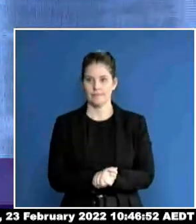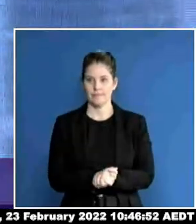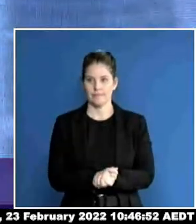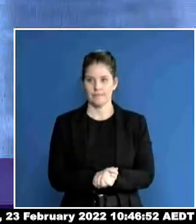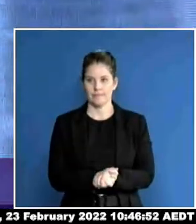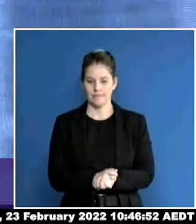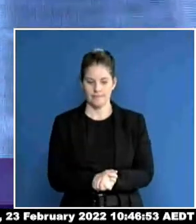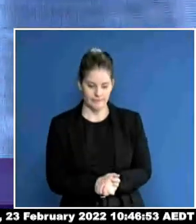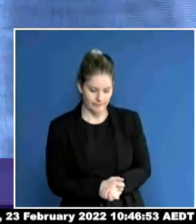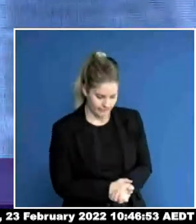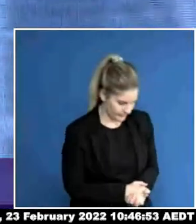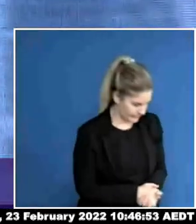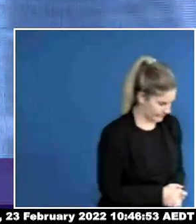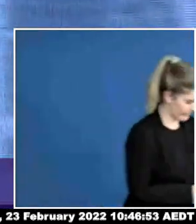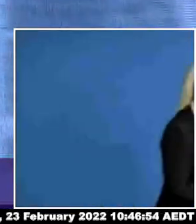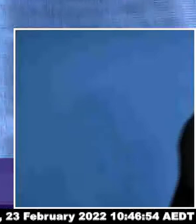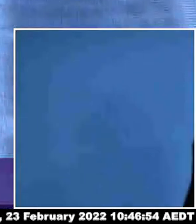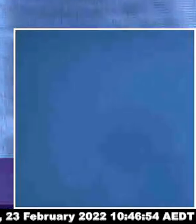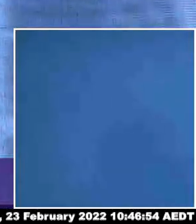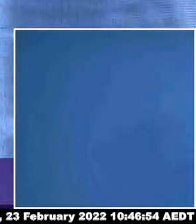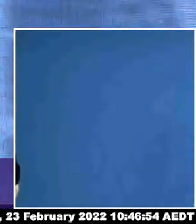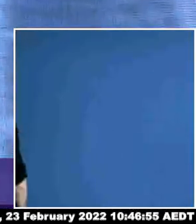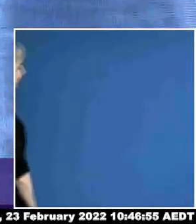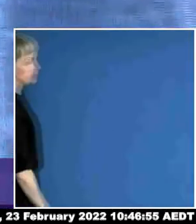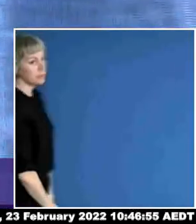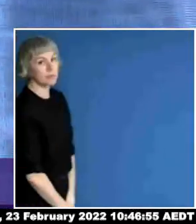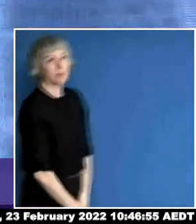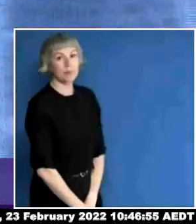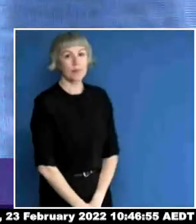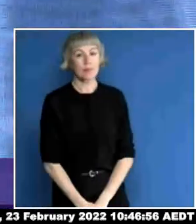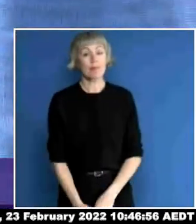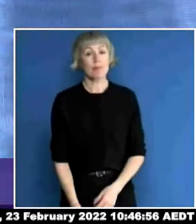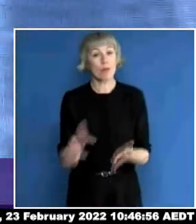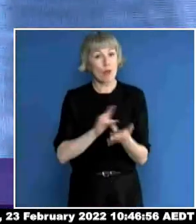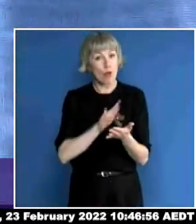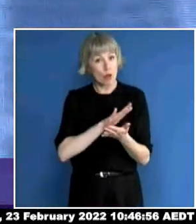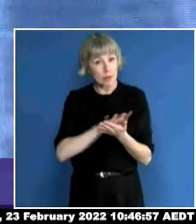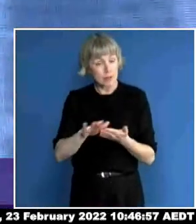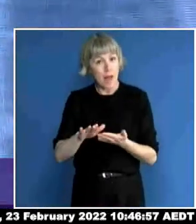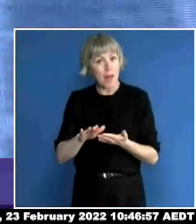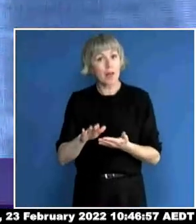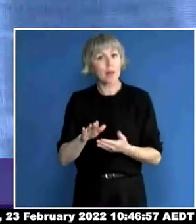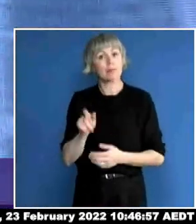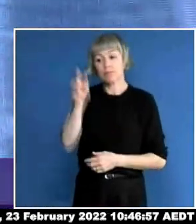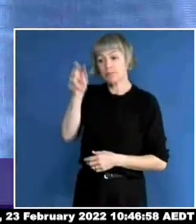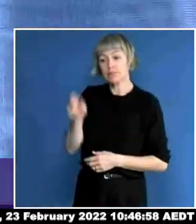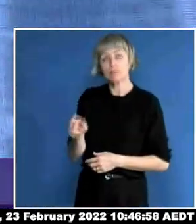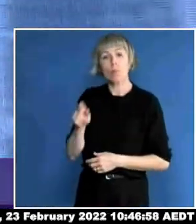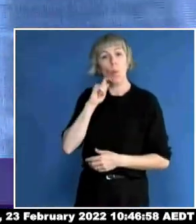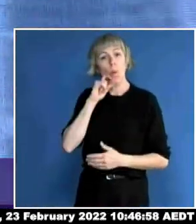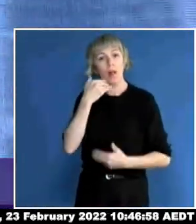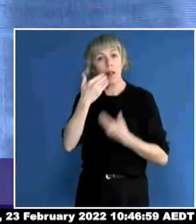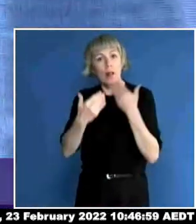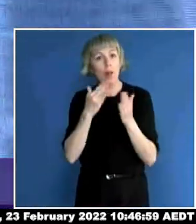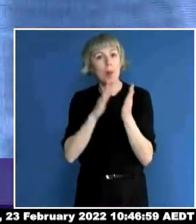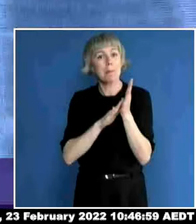On Thursday, you will hear from Mr Rick Kane, he is the CEO of Disability Employment Australia, DEA.